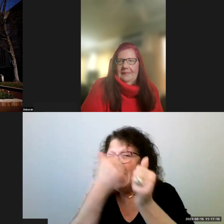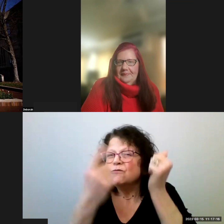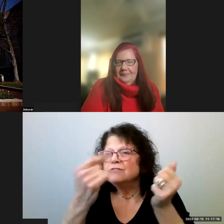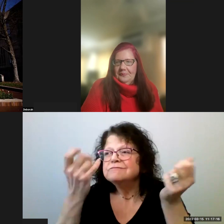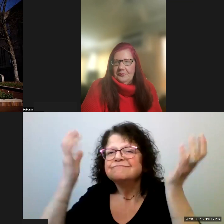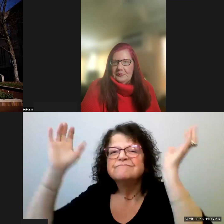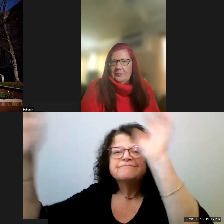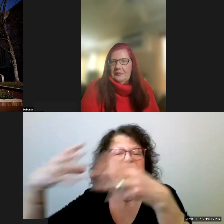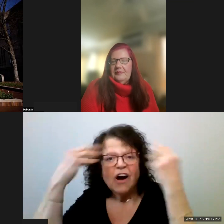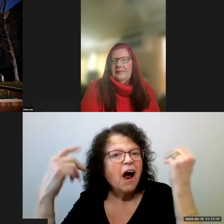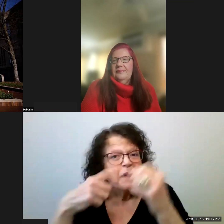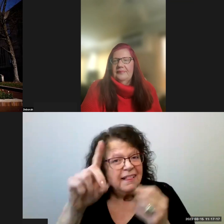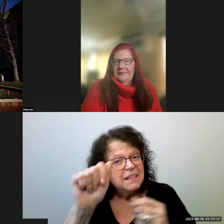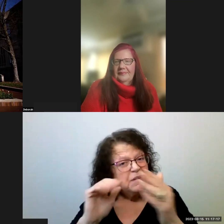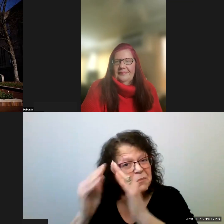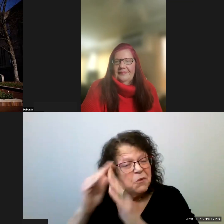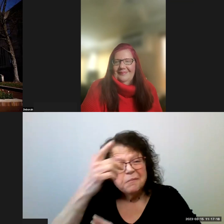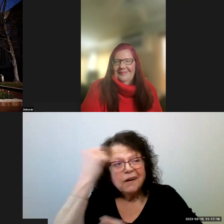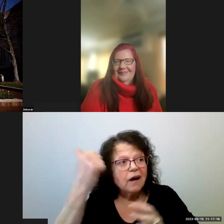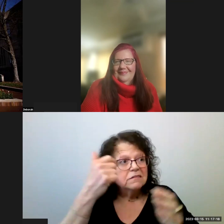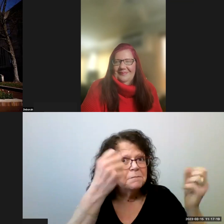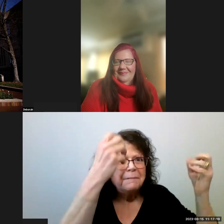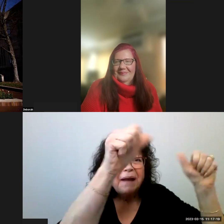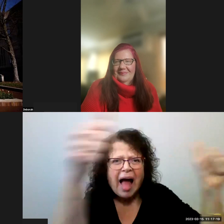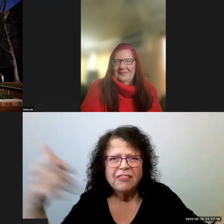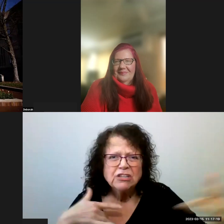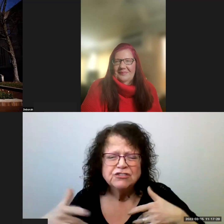Thank you, Deborah. Delores, would you like to --